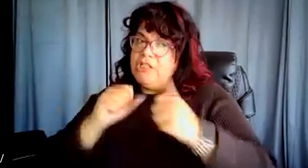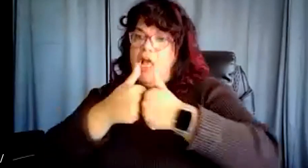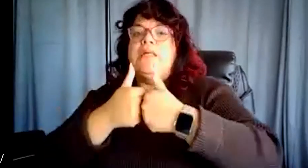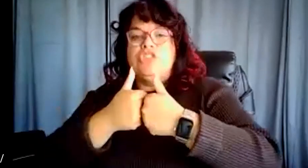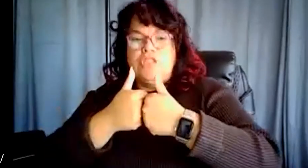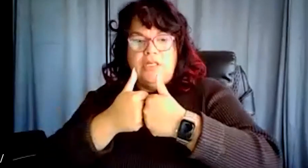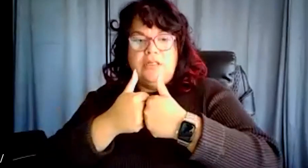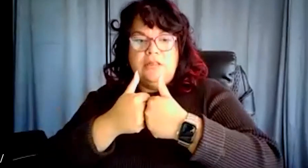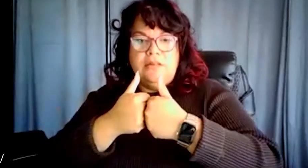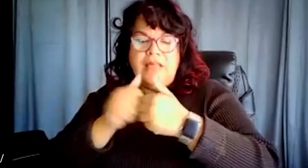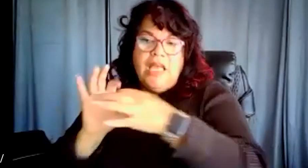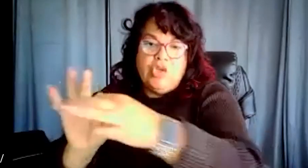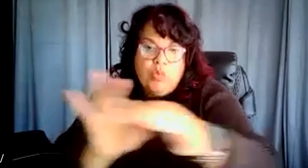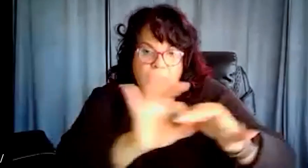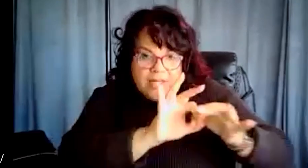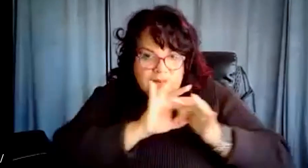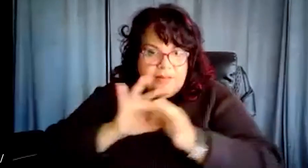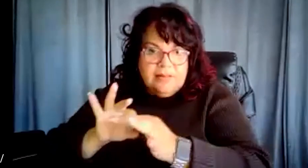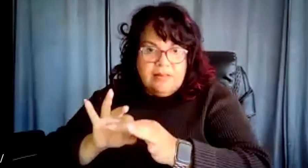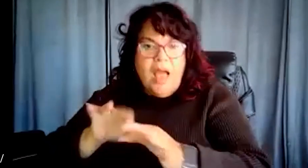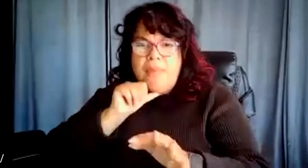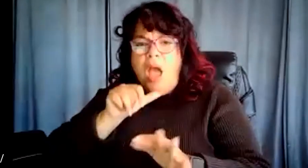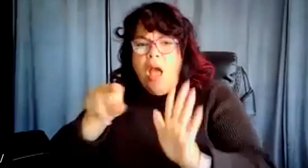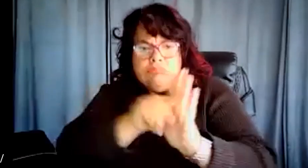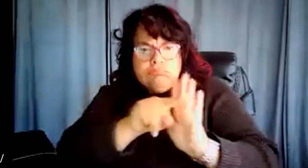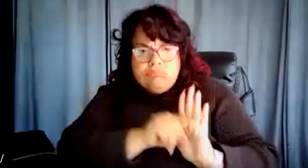something that unites us, but I don't mean that in a defeatist way.